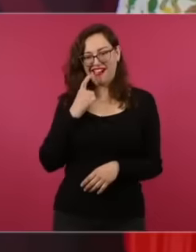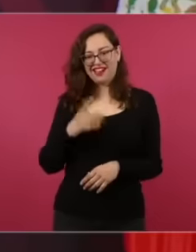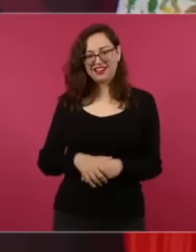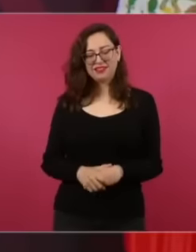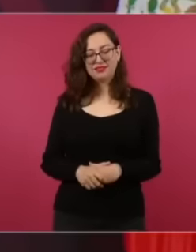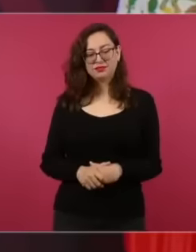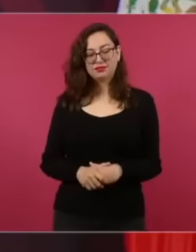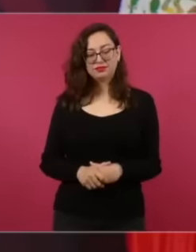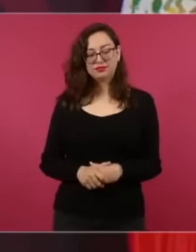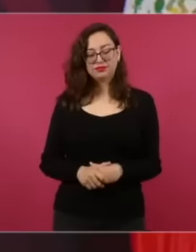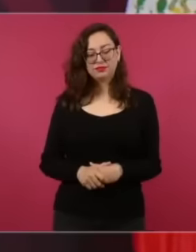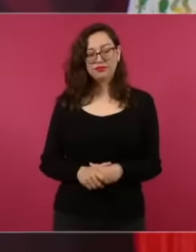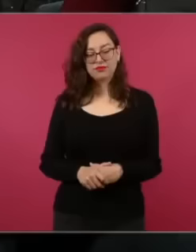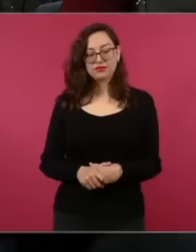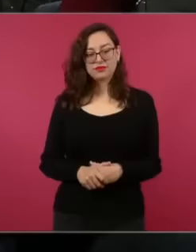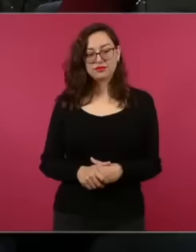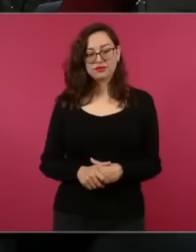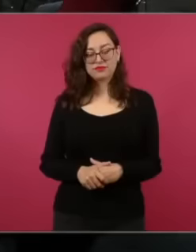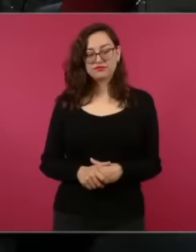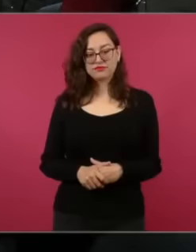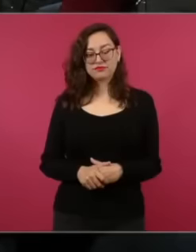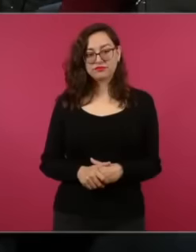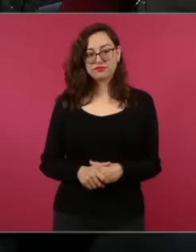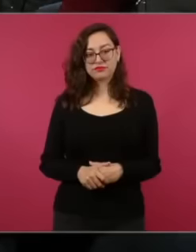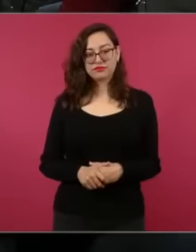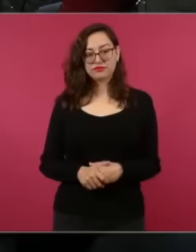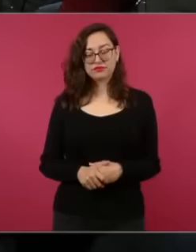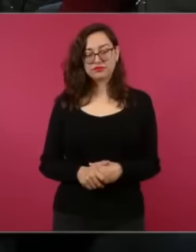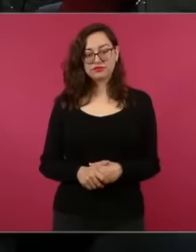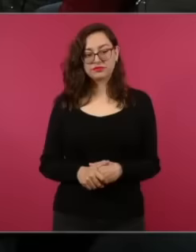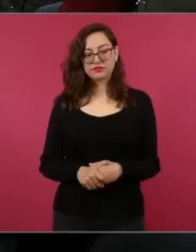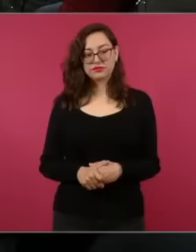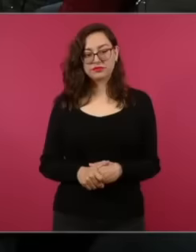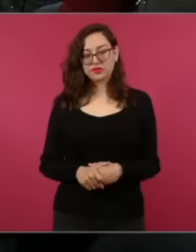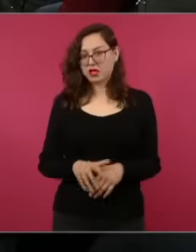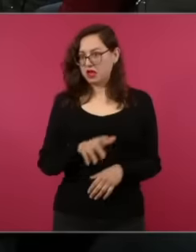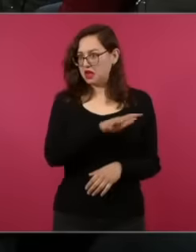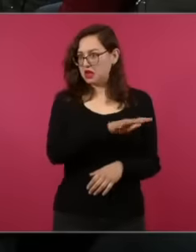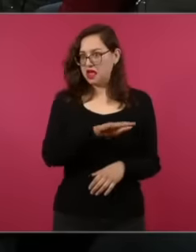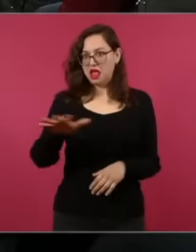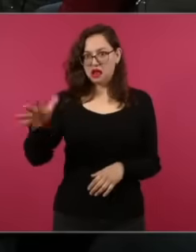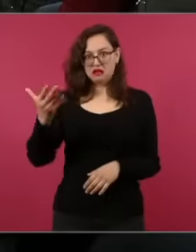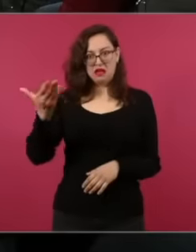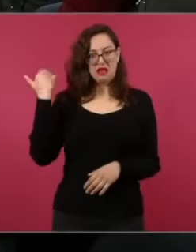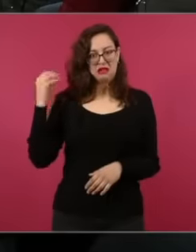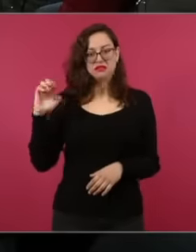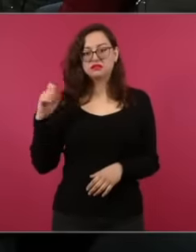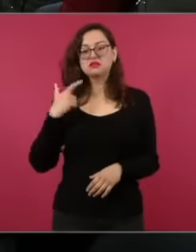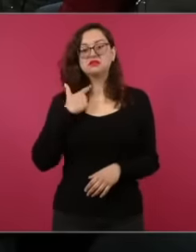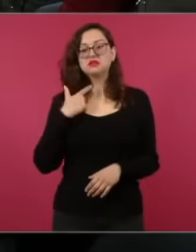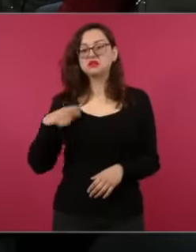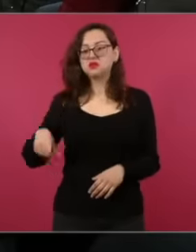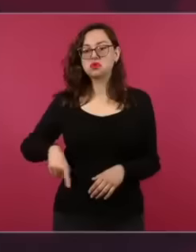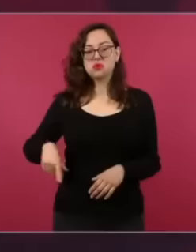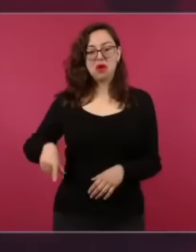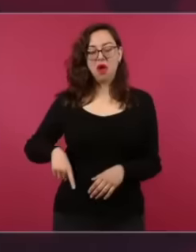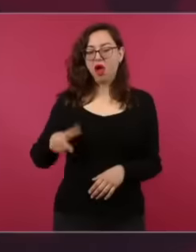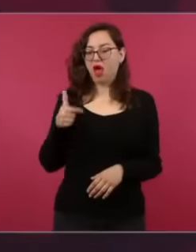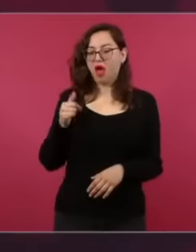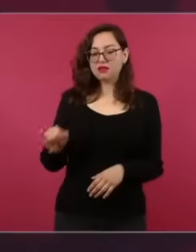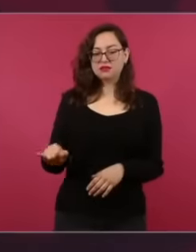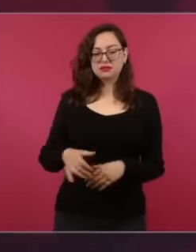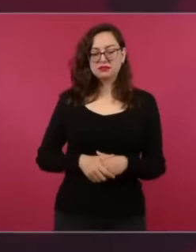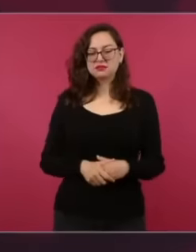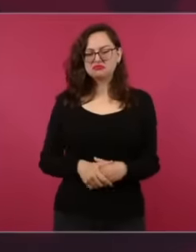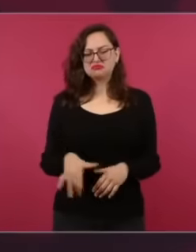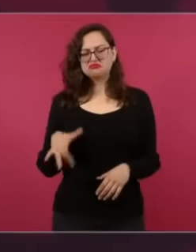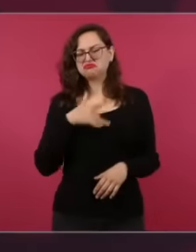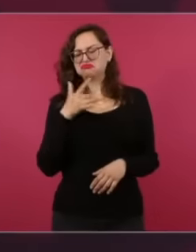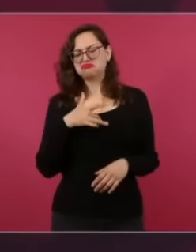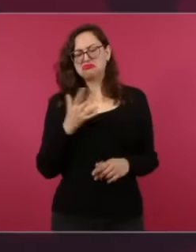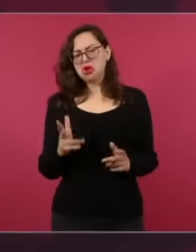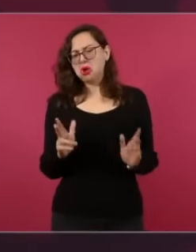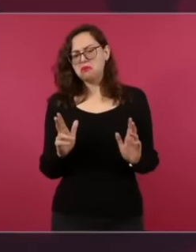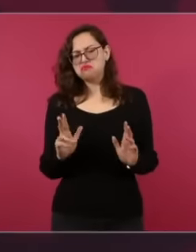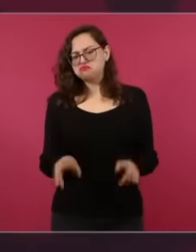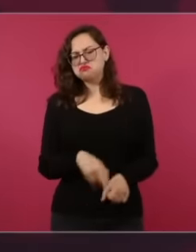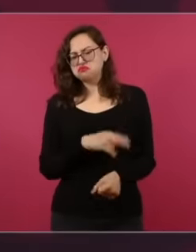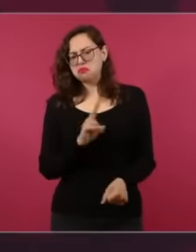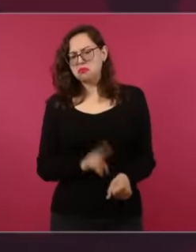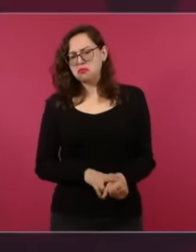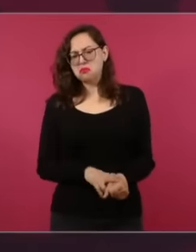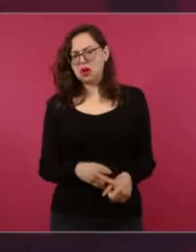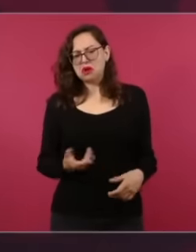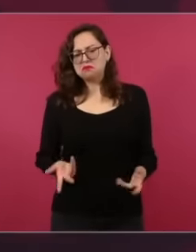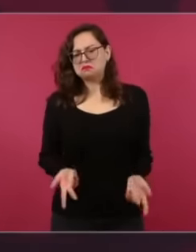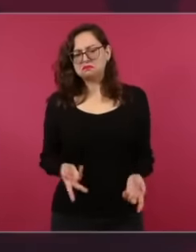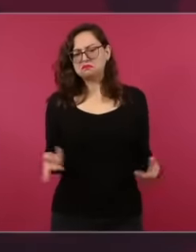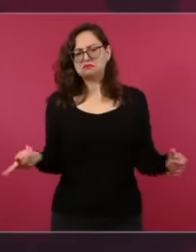general and it was thought to be something normal, I will not fail to say what